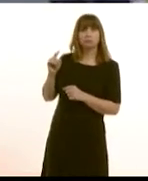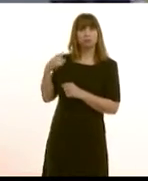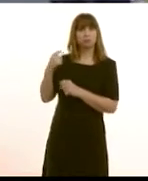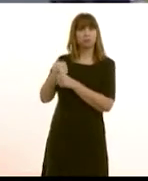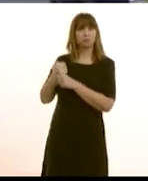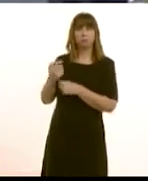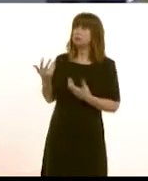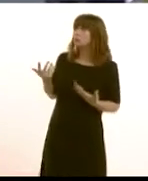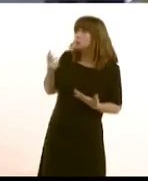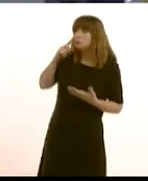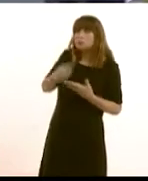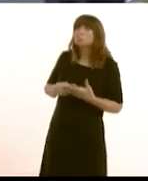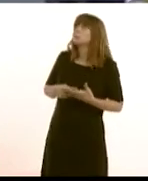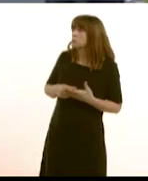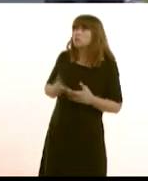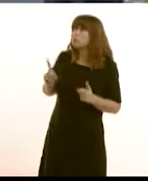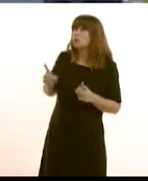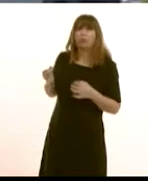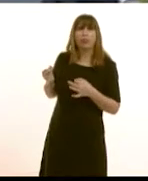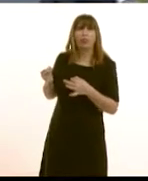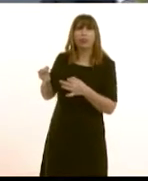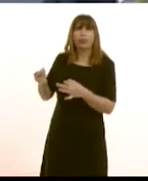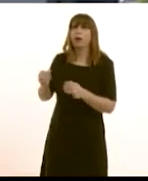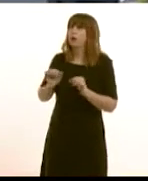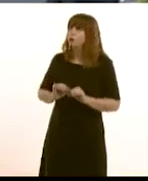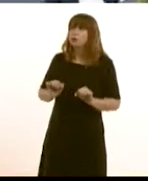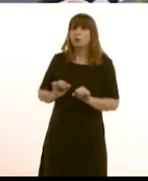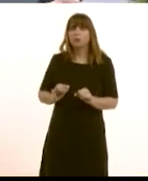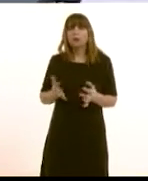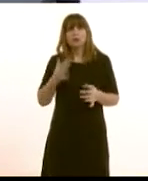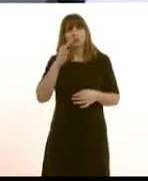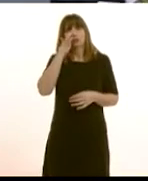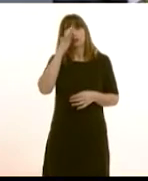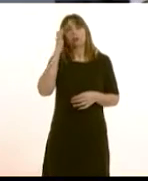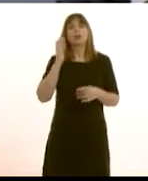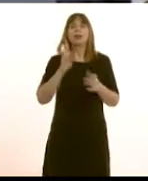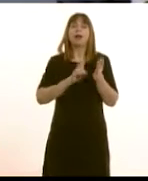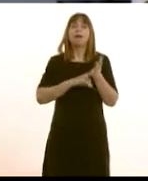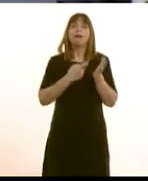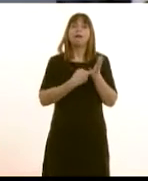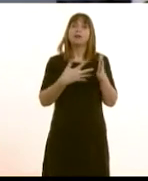seem an inordinately long timeócan I also raise the issue of the NRW consent for that